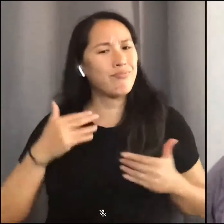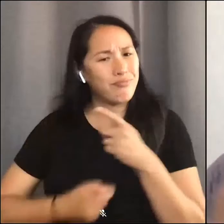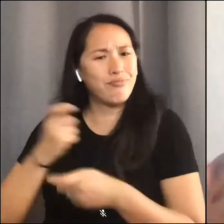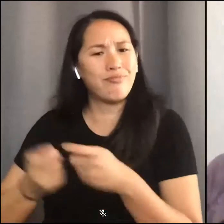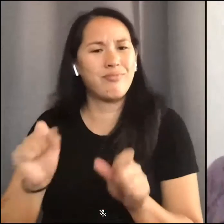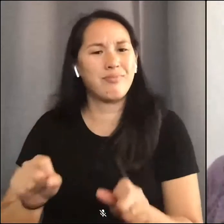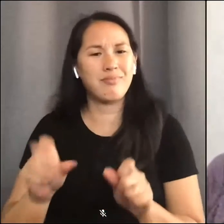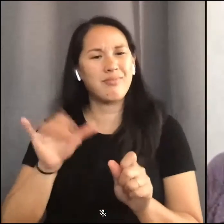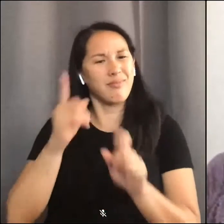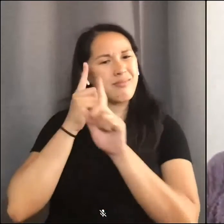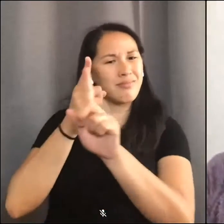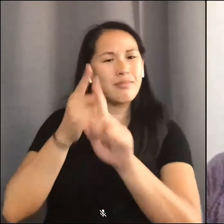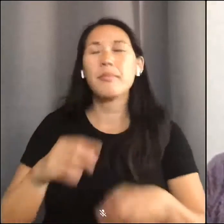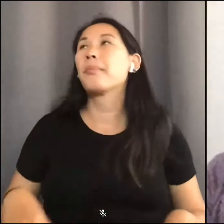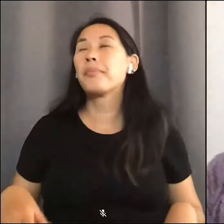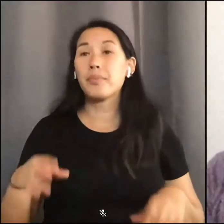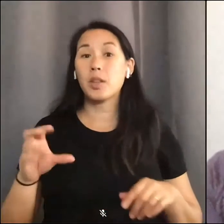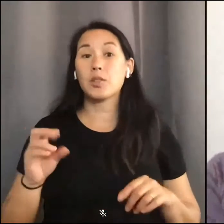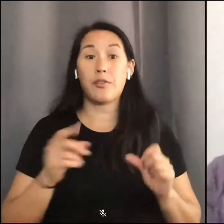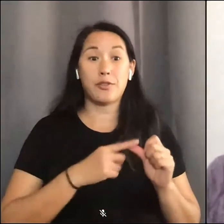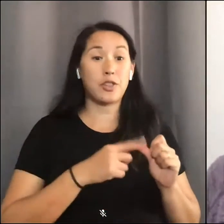so looking at that so minor matters is the lifeline